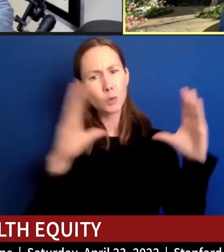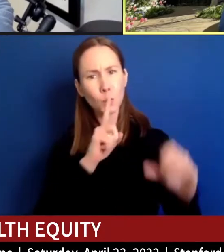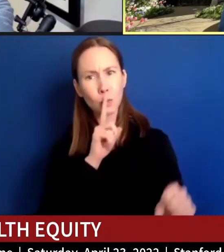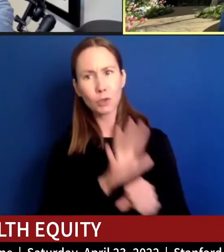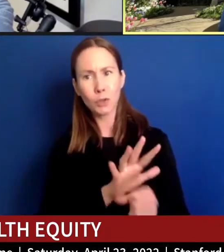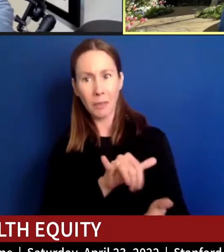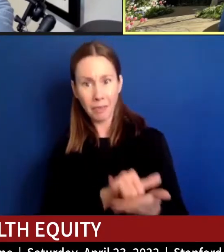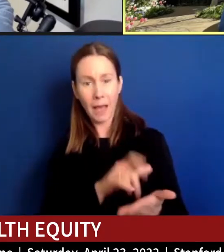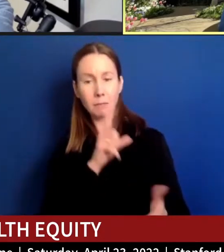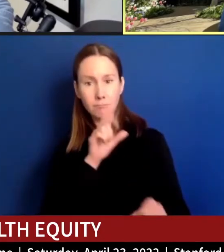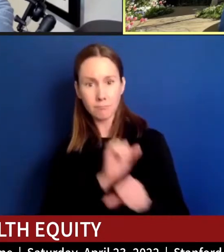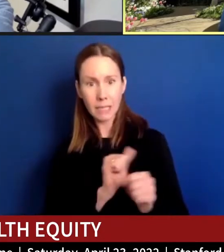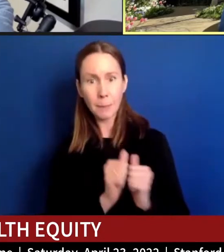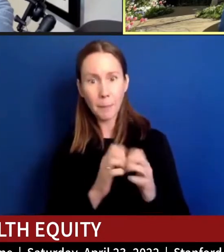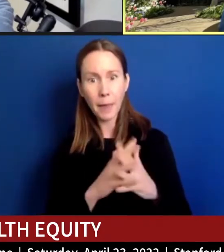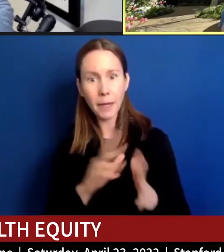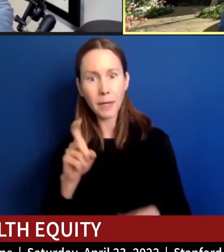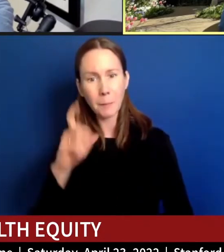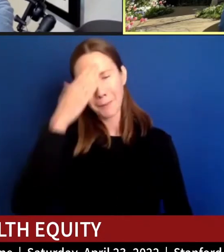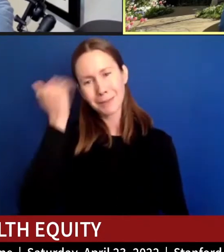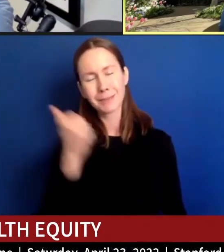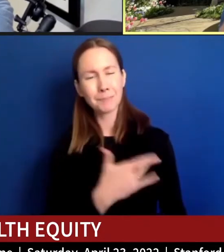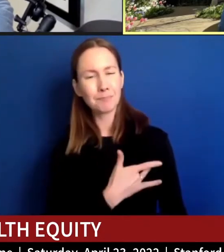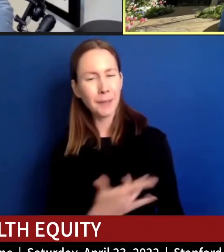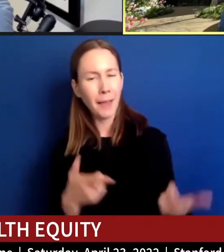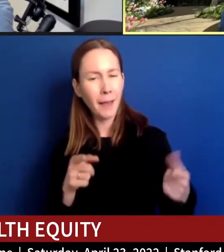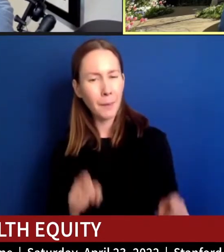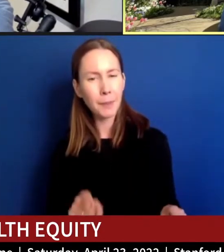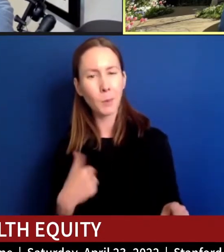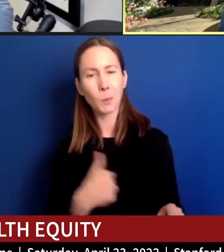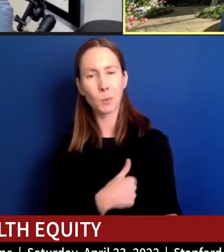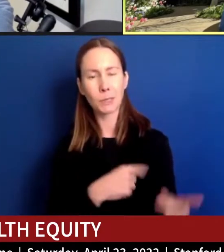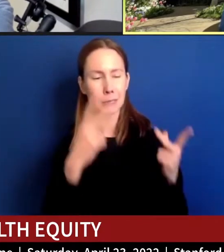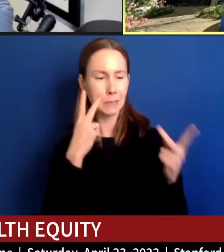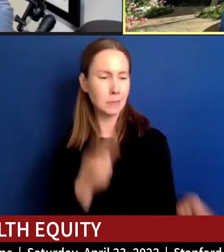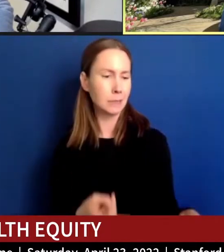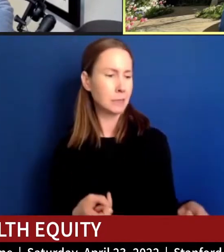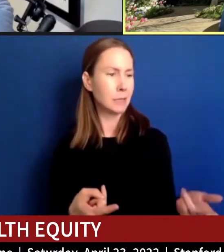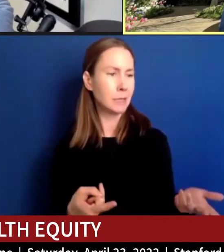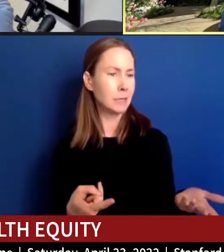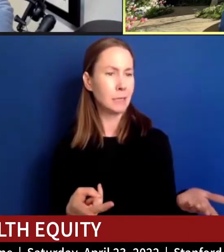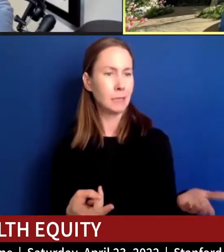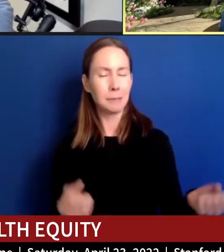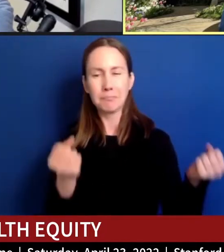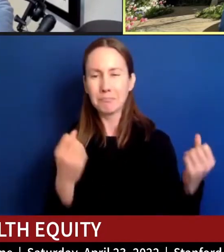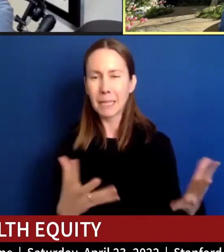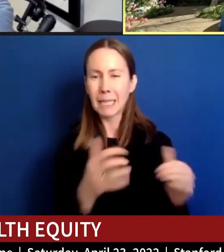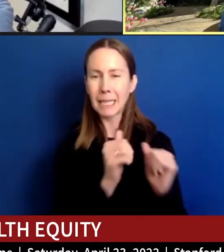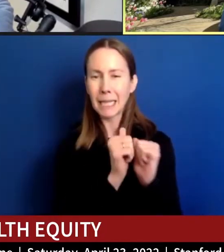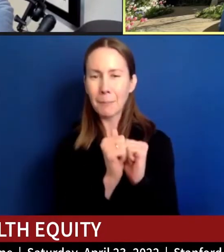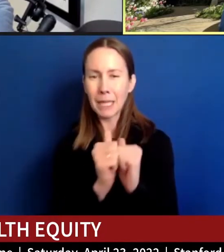gets implemented? Because oftentimes, we see that there are these many competing demands on the time